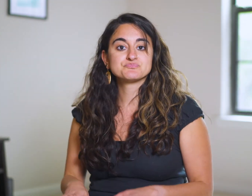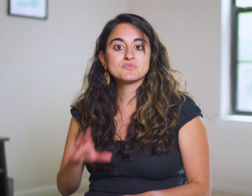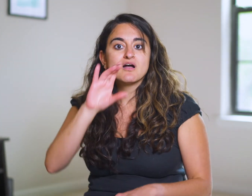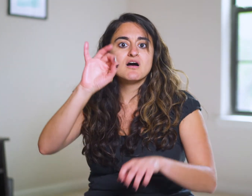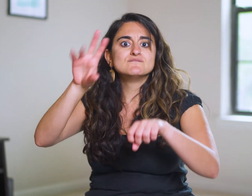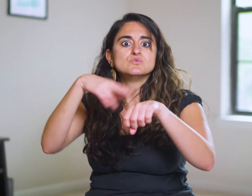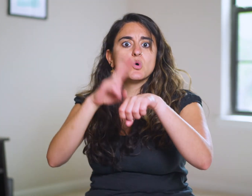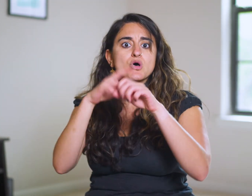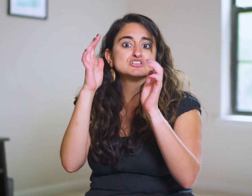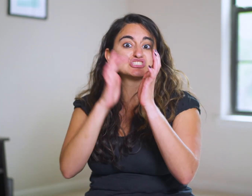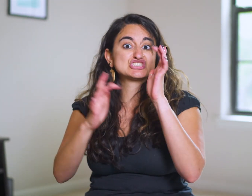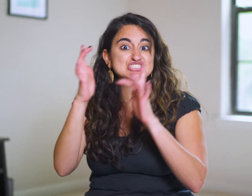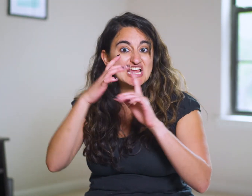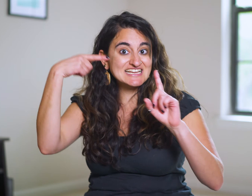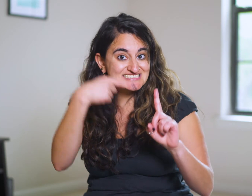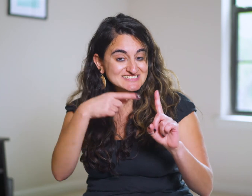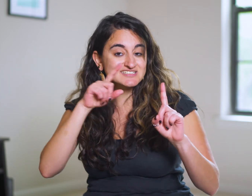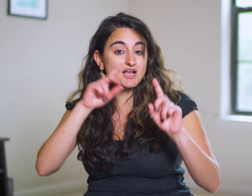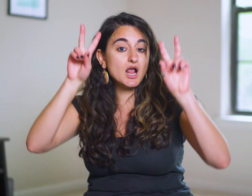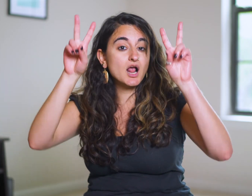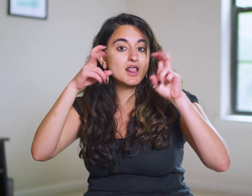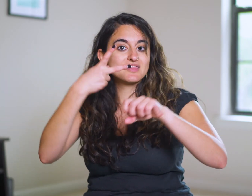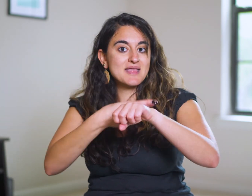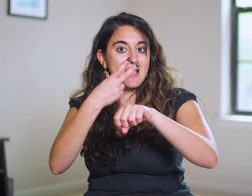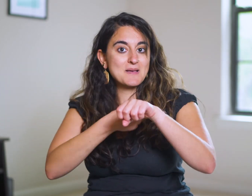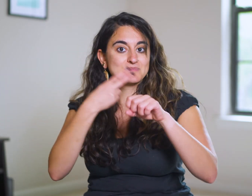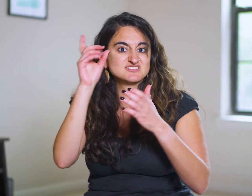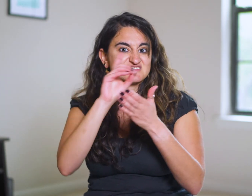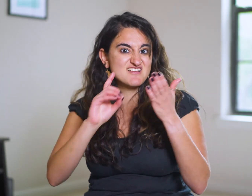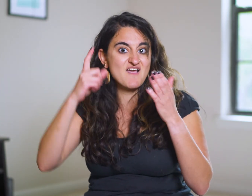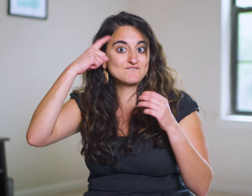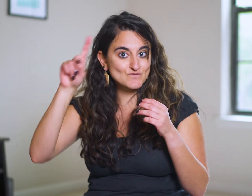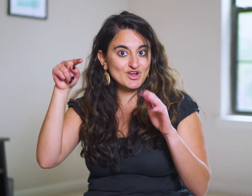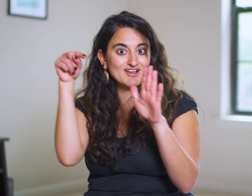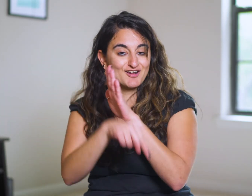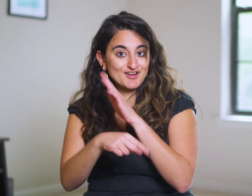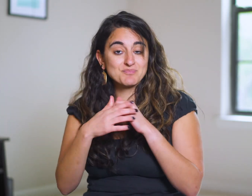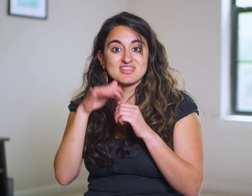And of course, Jesus is the “lamb destined for slaughter”;